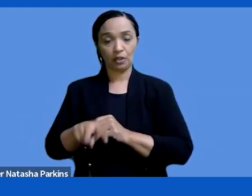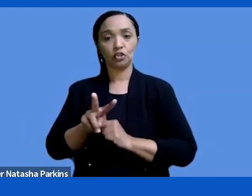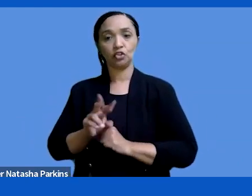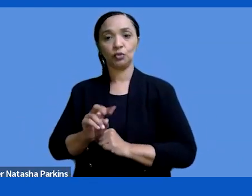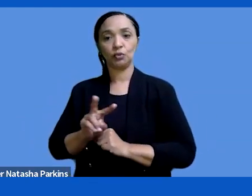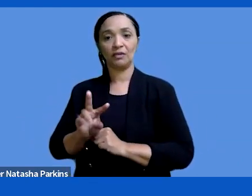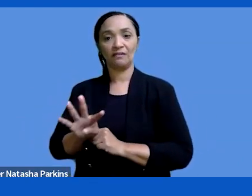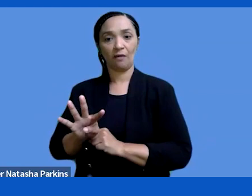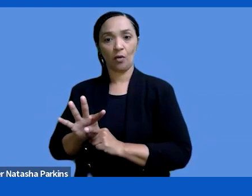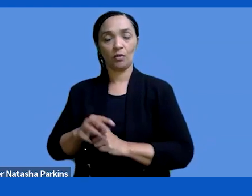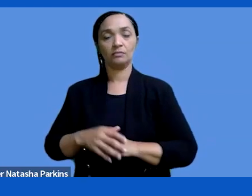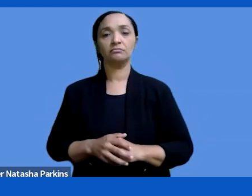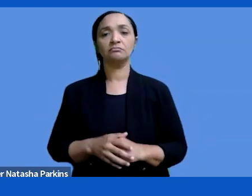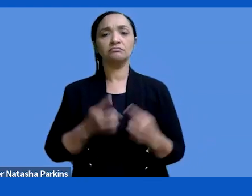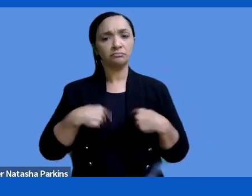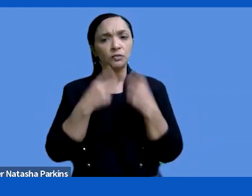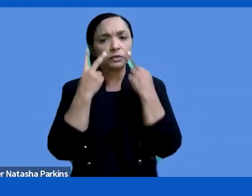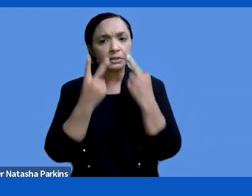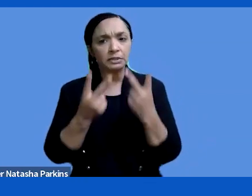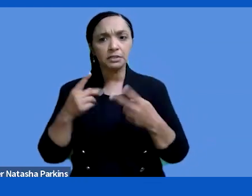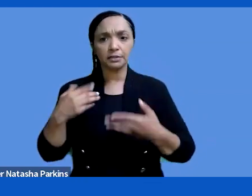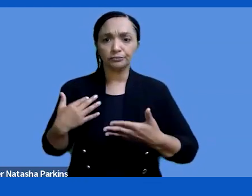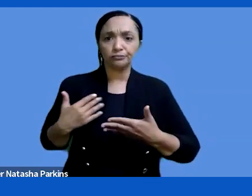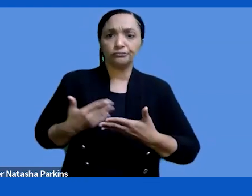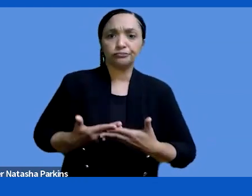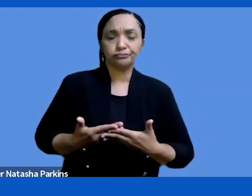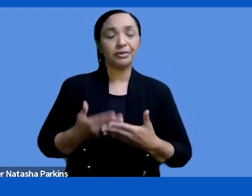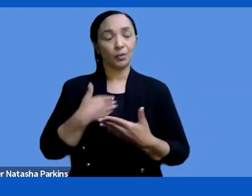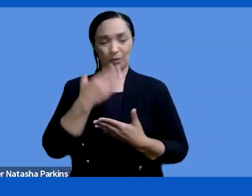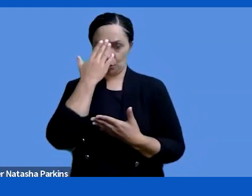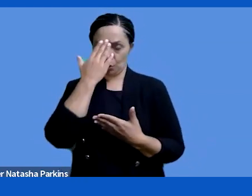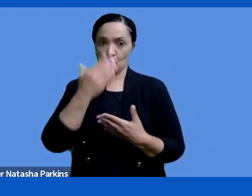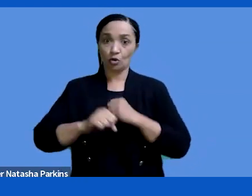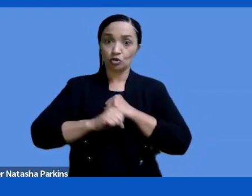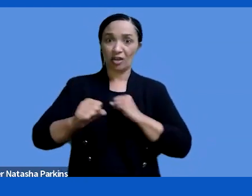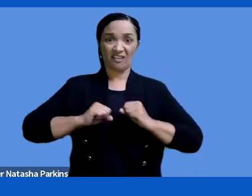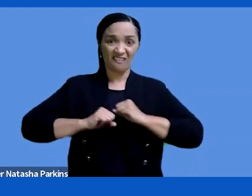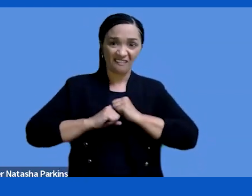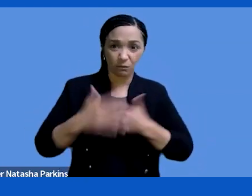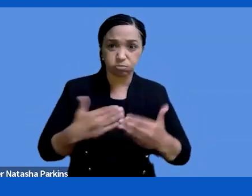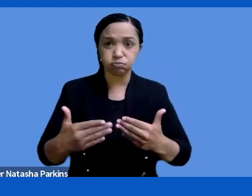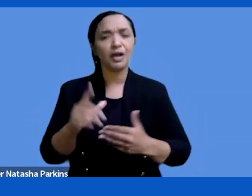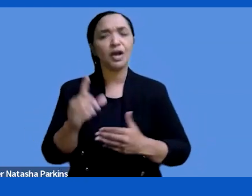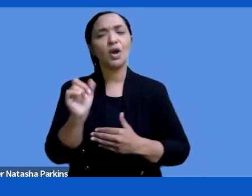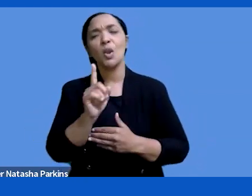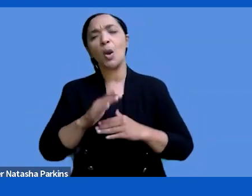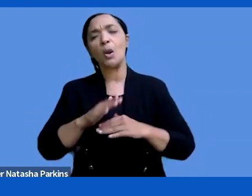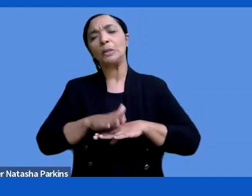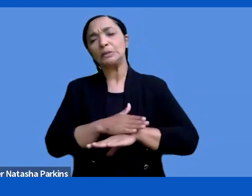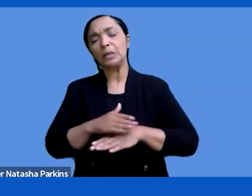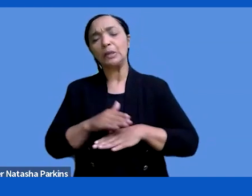we observe the progress started perhaps slowly, but it is picking up surely. The implementation of